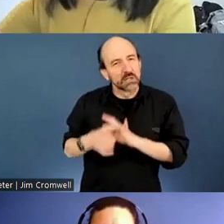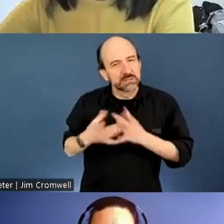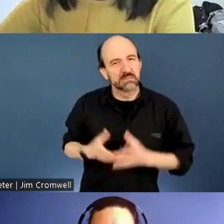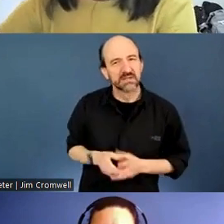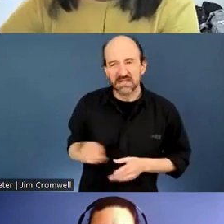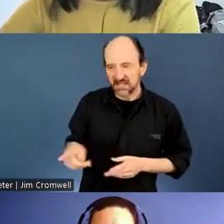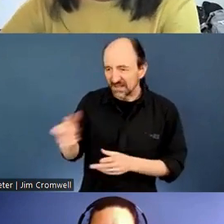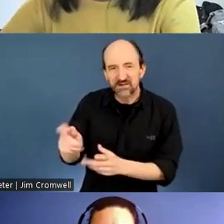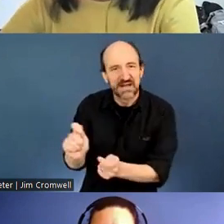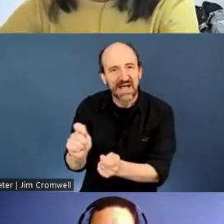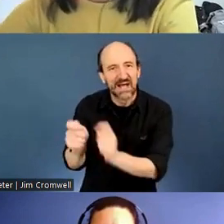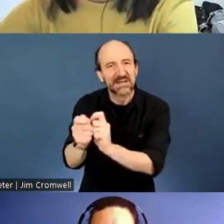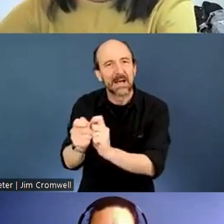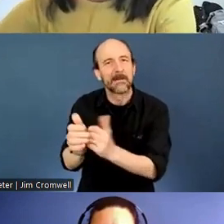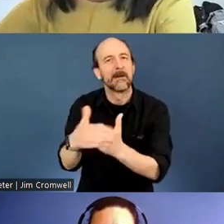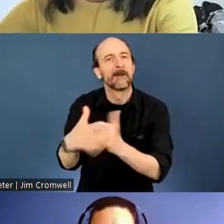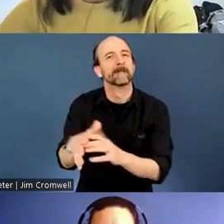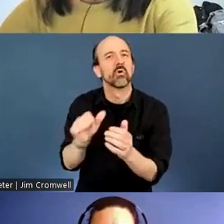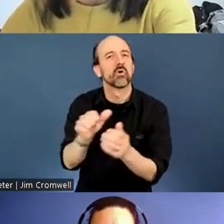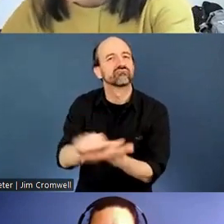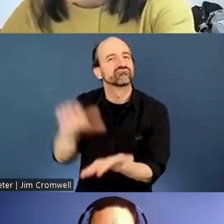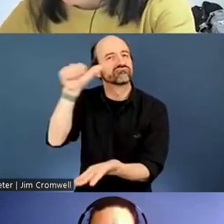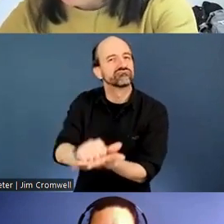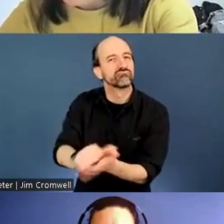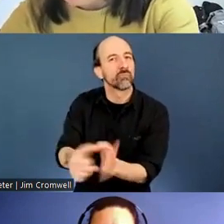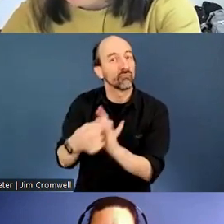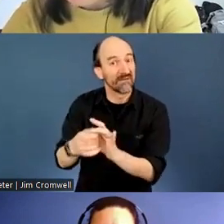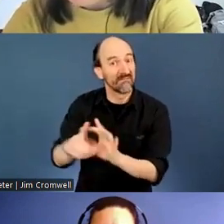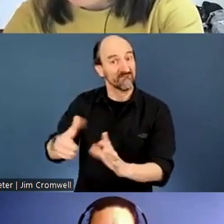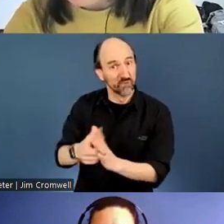just a natural response for them. We'll share more on May 8th on